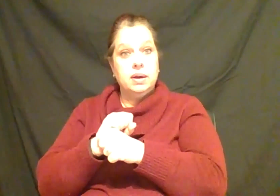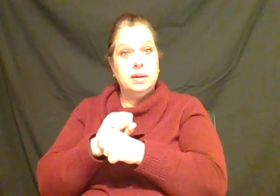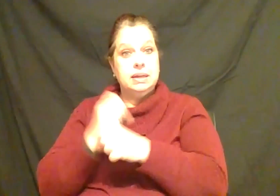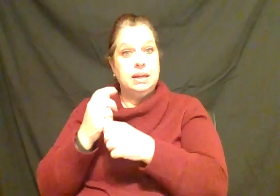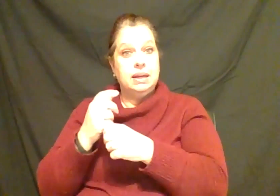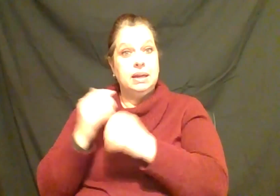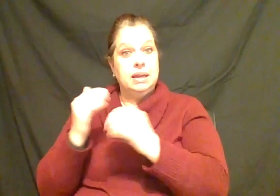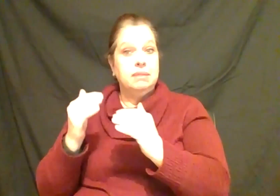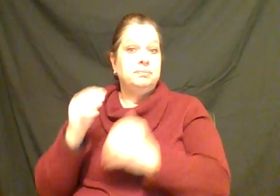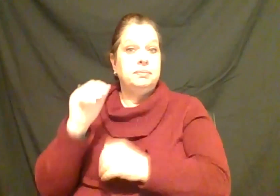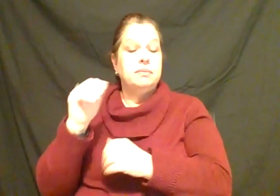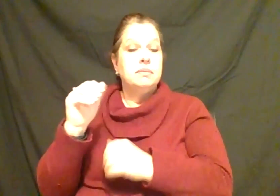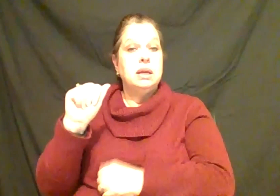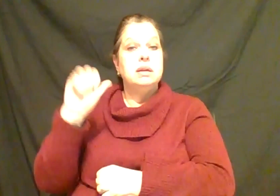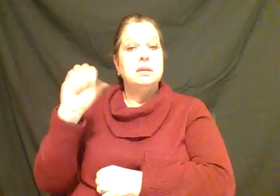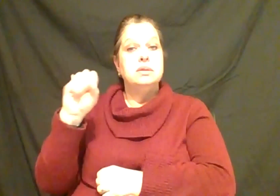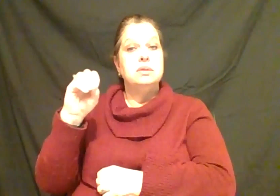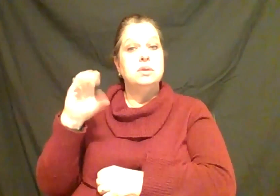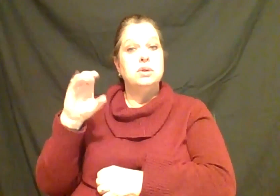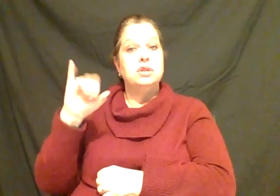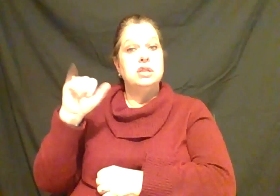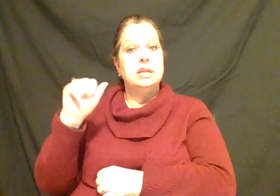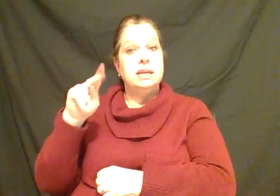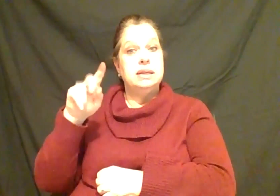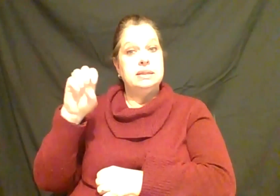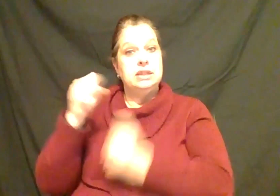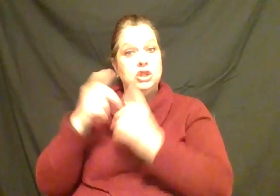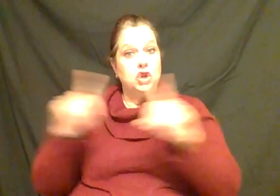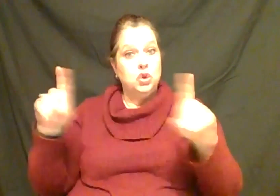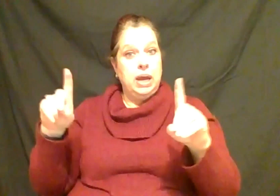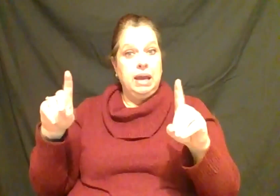graduate they're excited about the potential the schedule may have to increase those opportunities